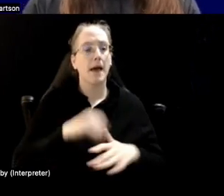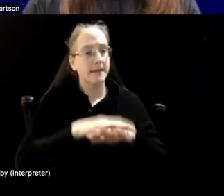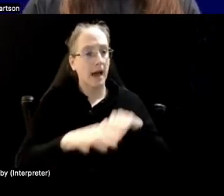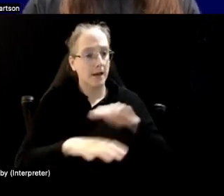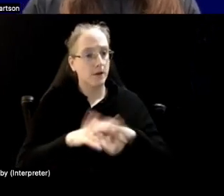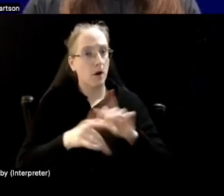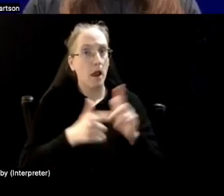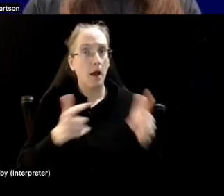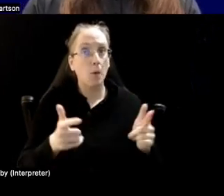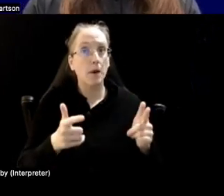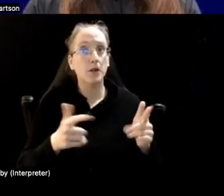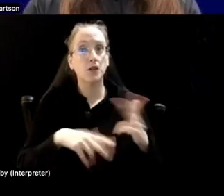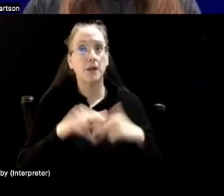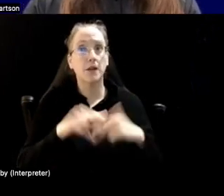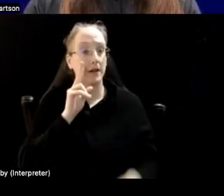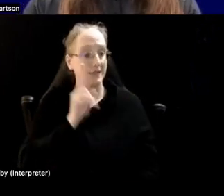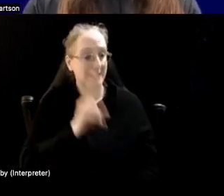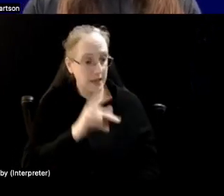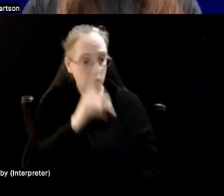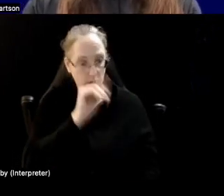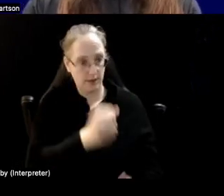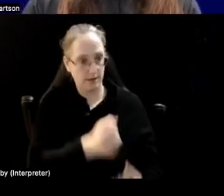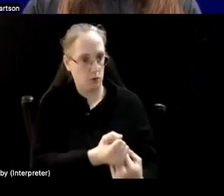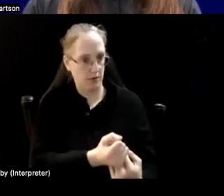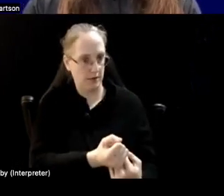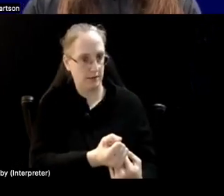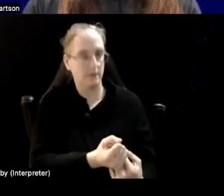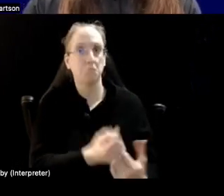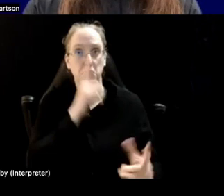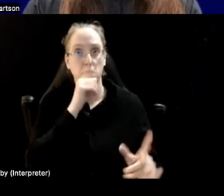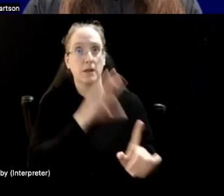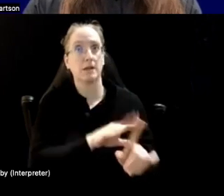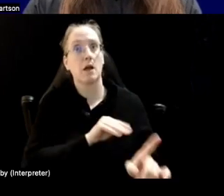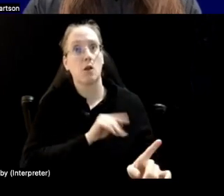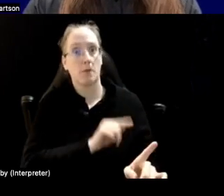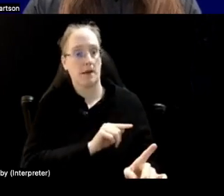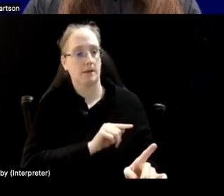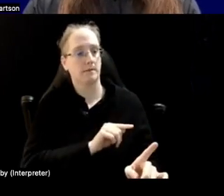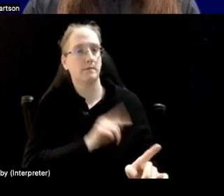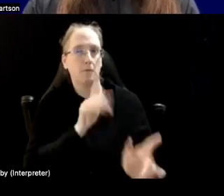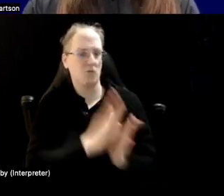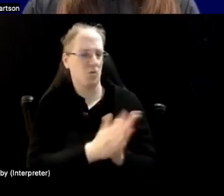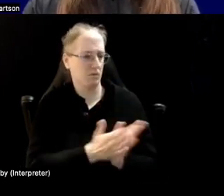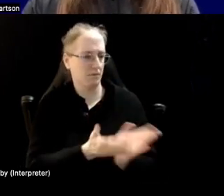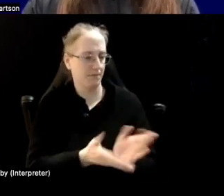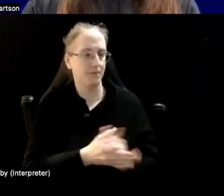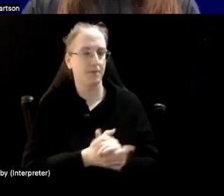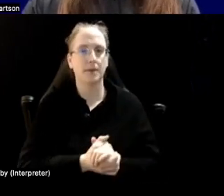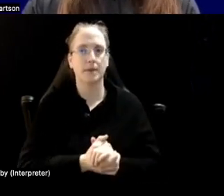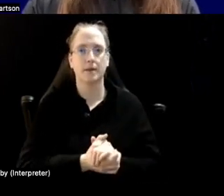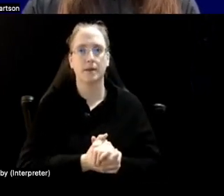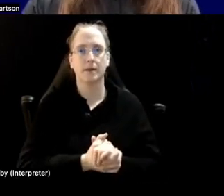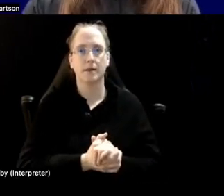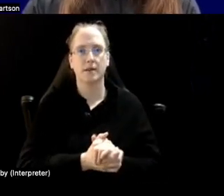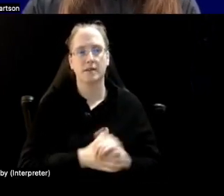you can support it", is a downloadable booklet that covers these concepts and